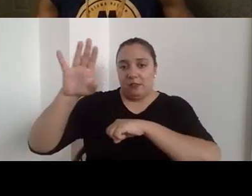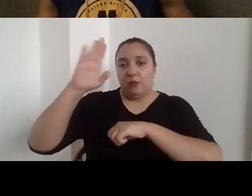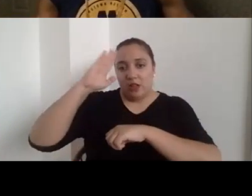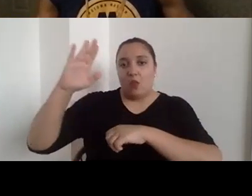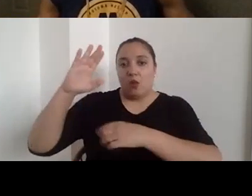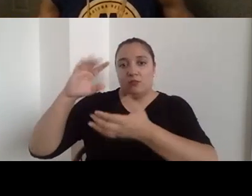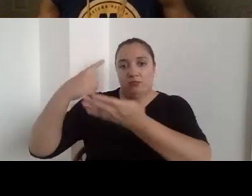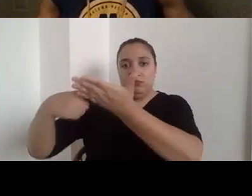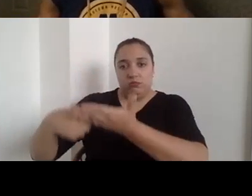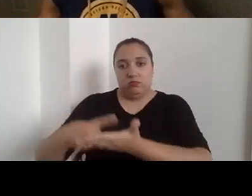Yeah.